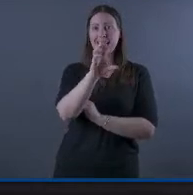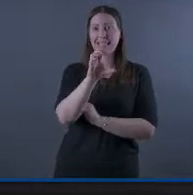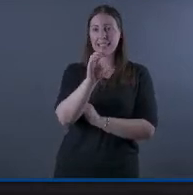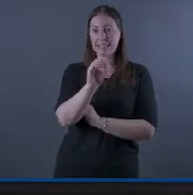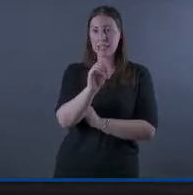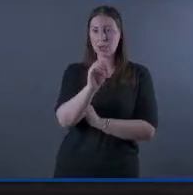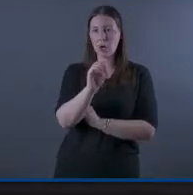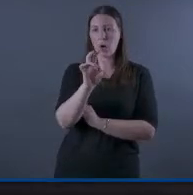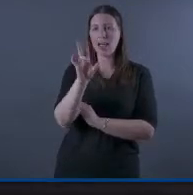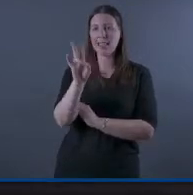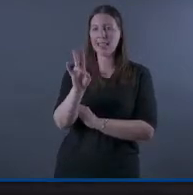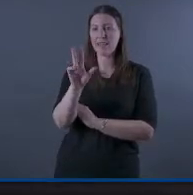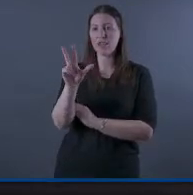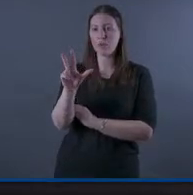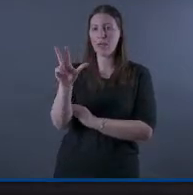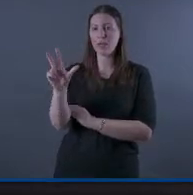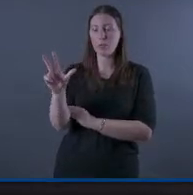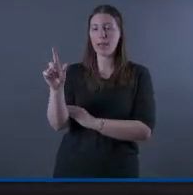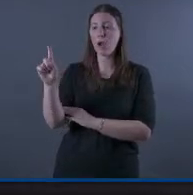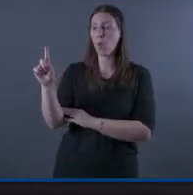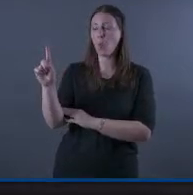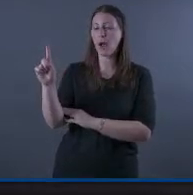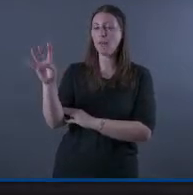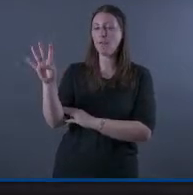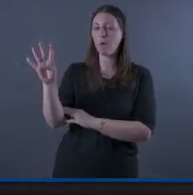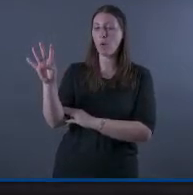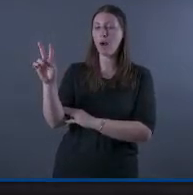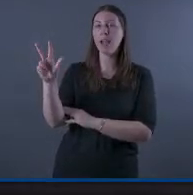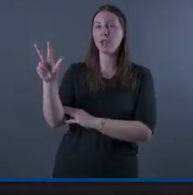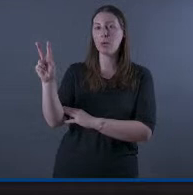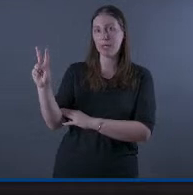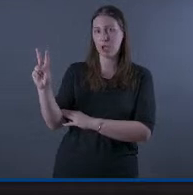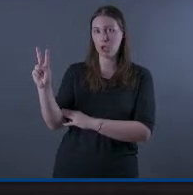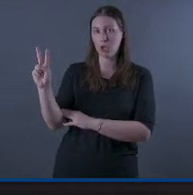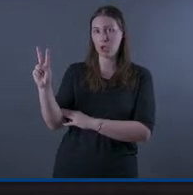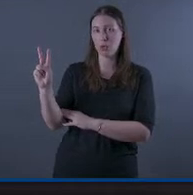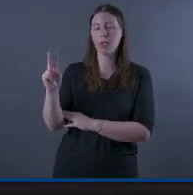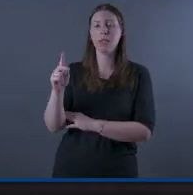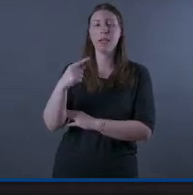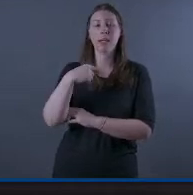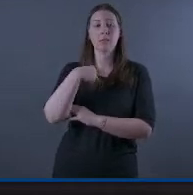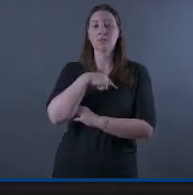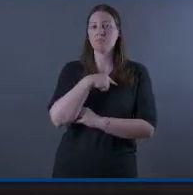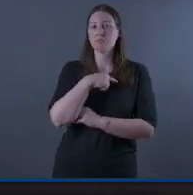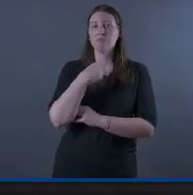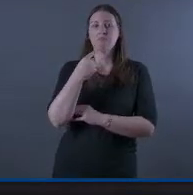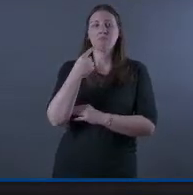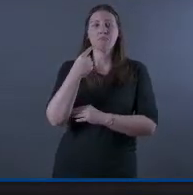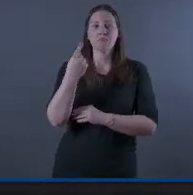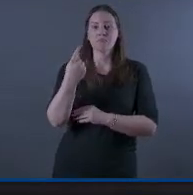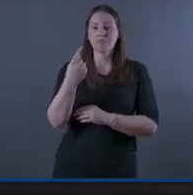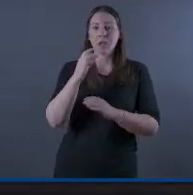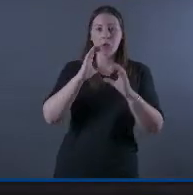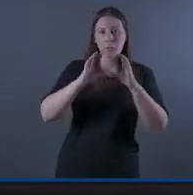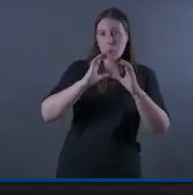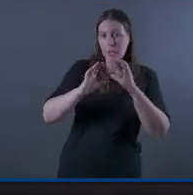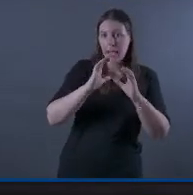And then we've committed as we get notification each week of supplies and those additional vaccines and those vaccines arrive,